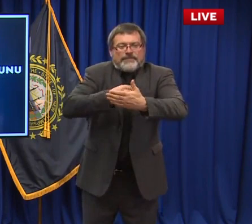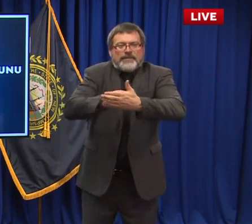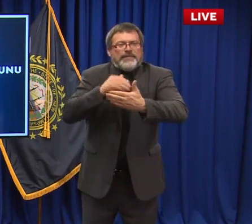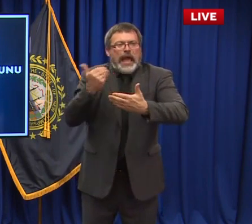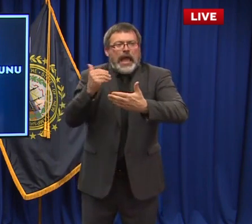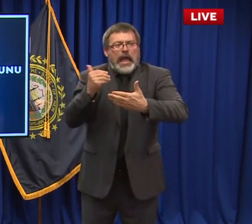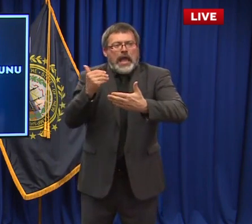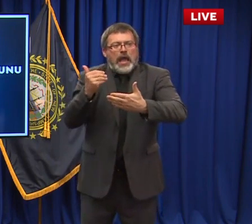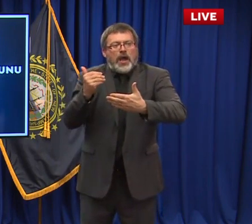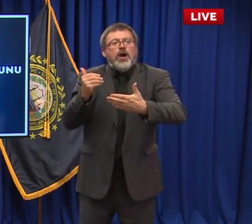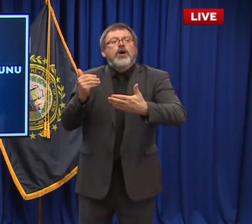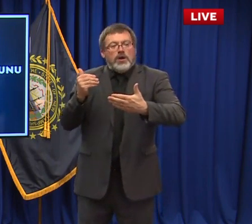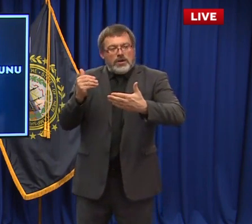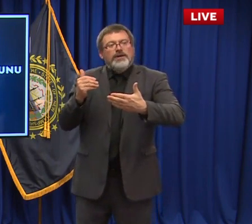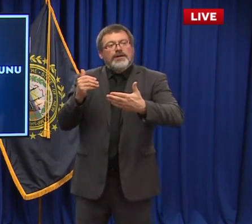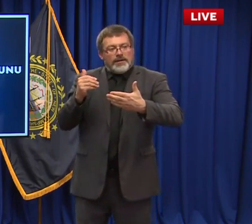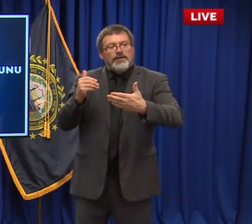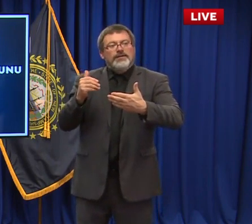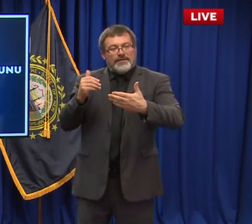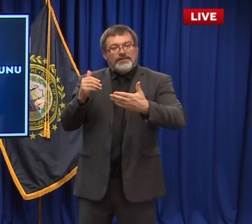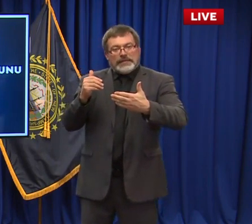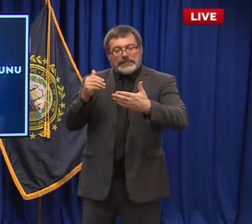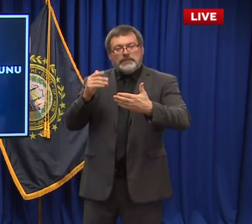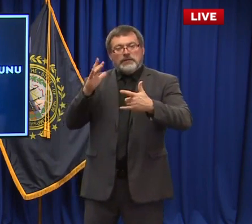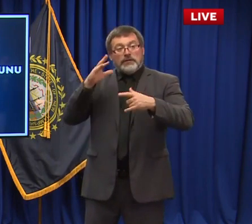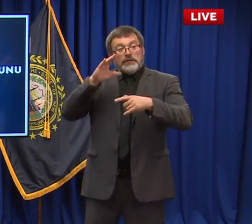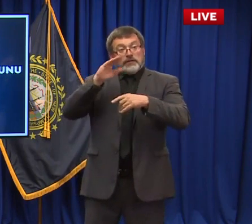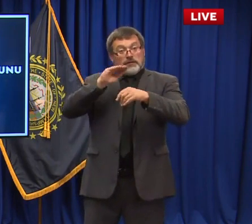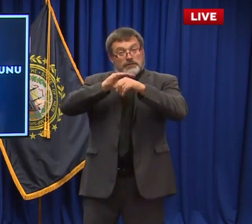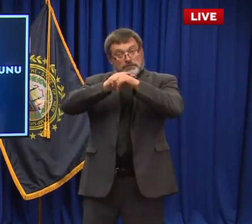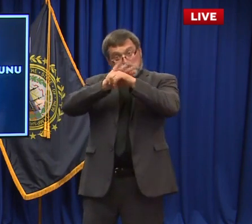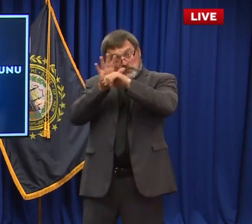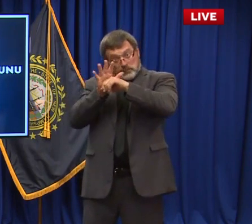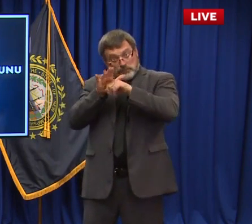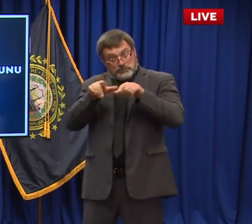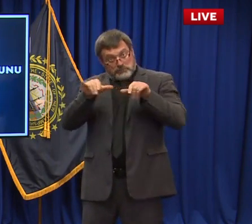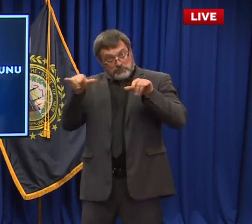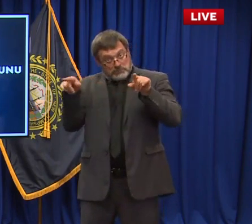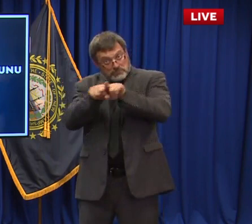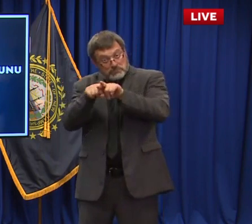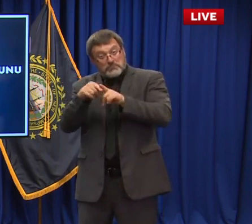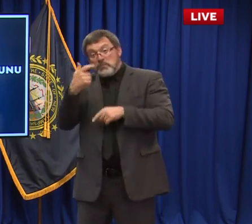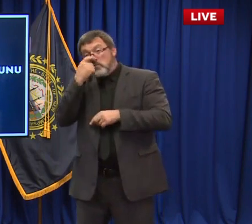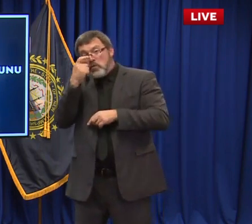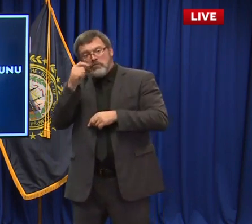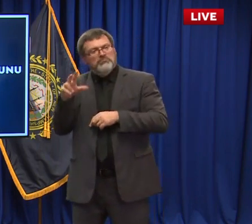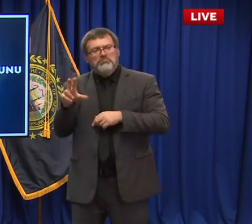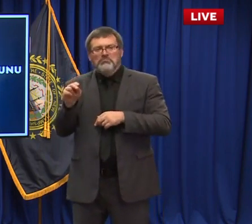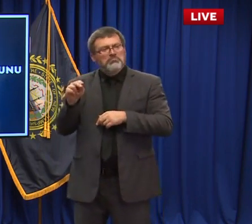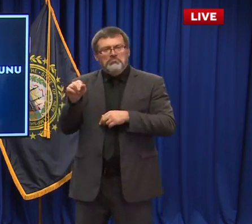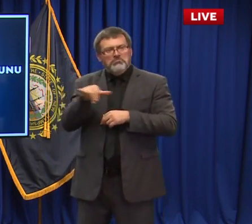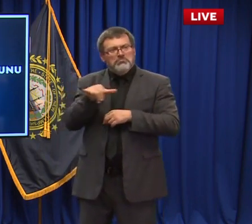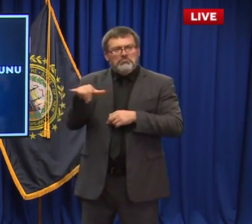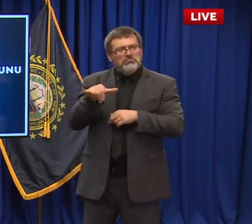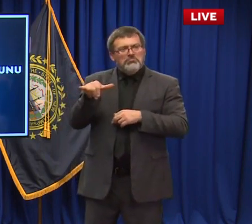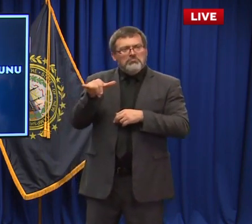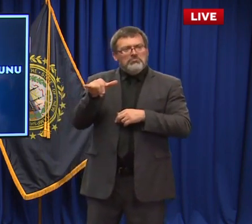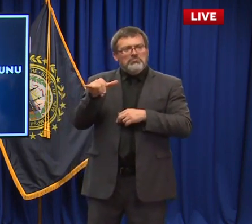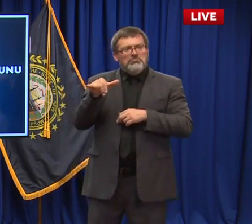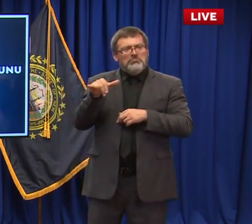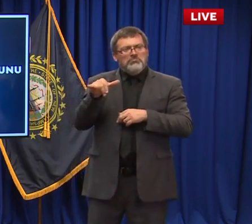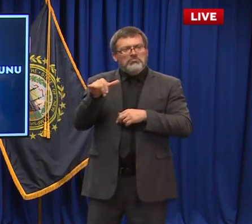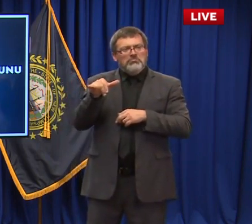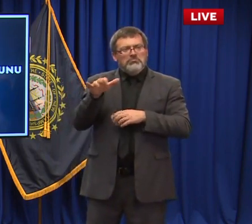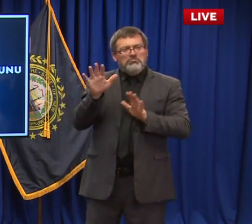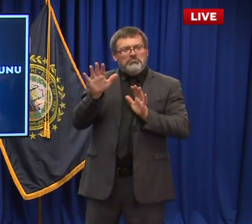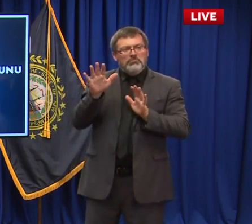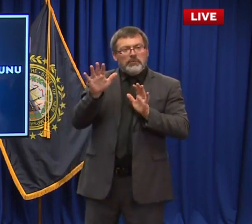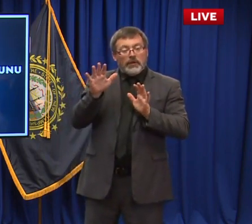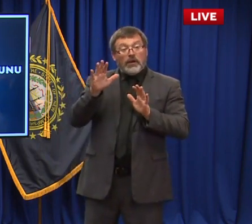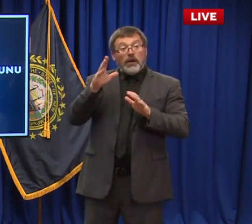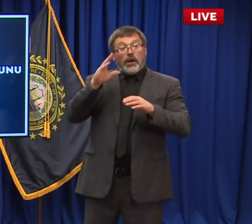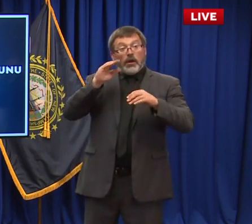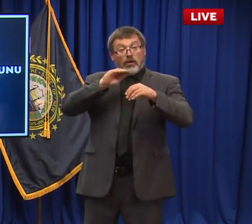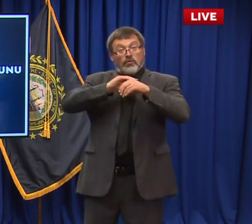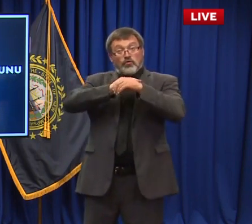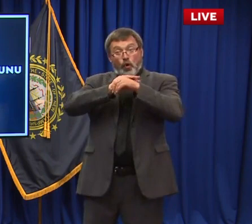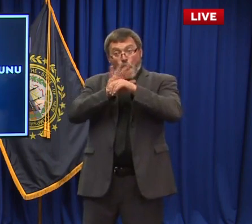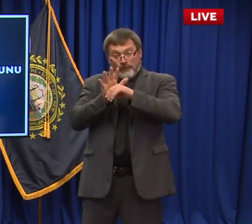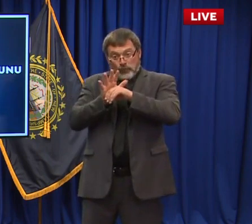IF COVID-19 IS ANYTHING LIKE OTHER COMMON CORONAVIRUS’S THAT CIRCULATE AREA THAT CAN CAUSE A COMMON COLD, WE KNOW FROM OTHER CORONAVIRUS’S, COMMON COLD CORONAVIRUS IS, THE PEOPLE CAN